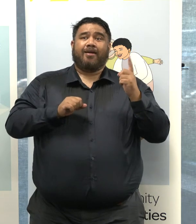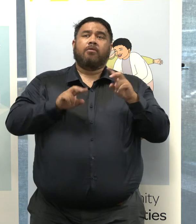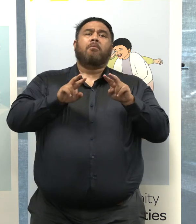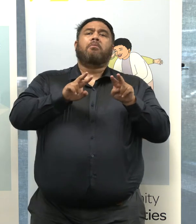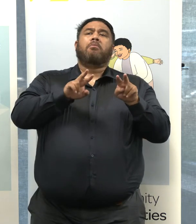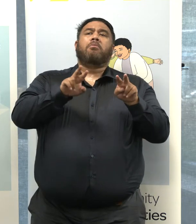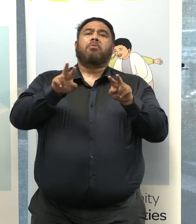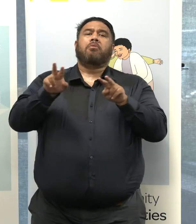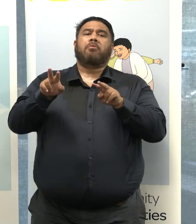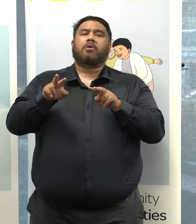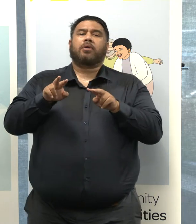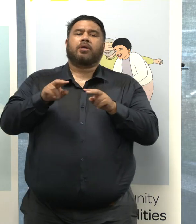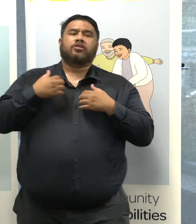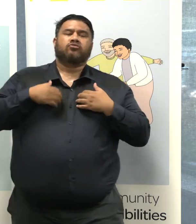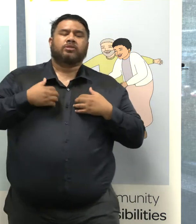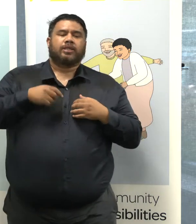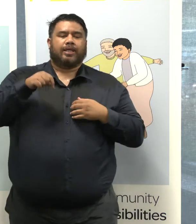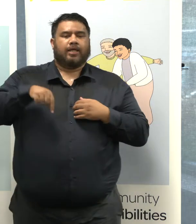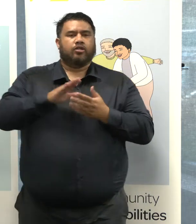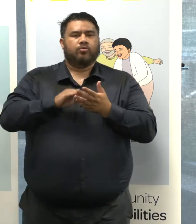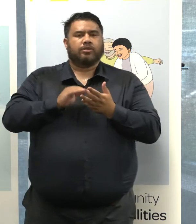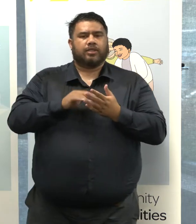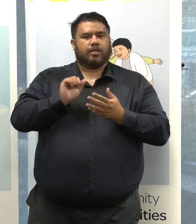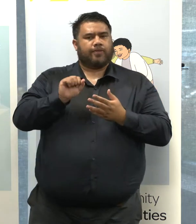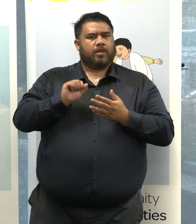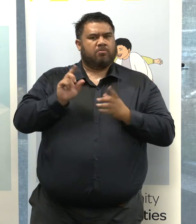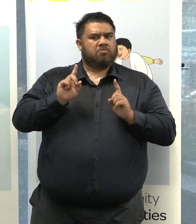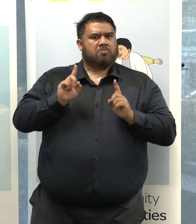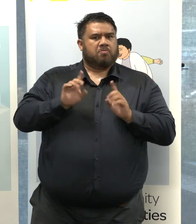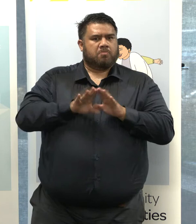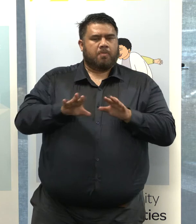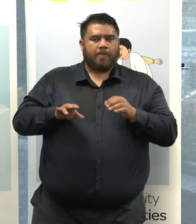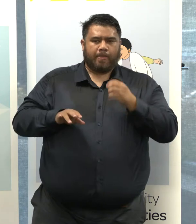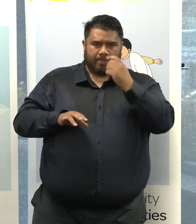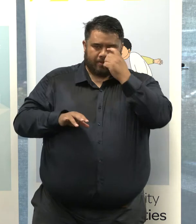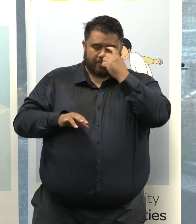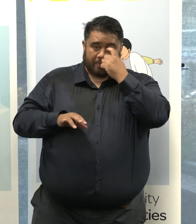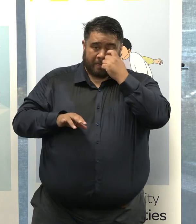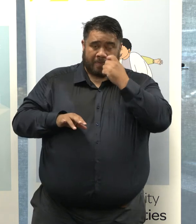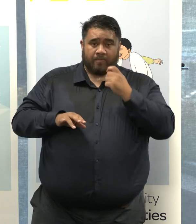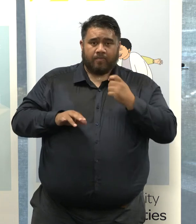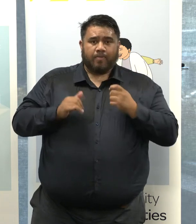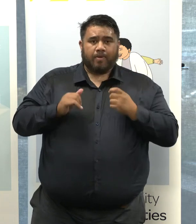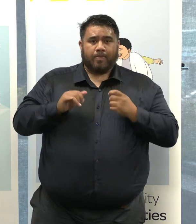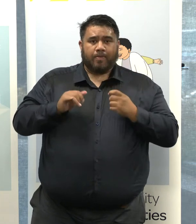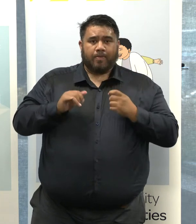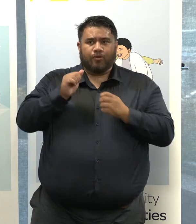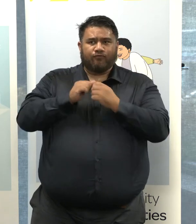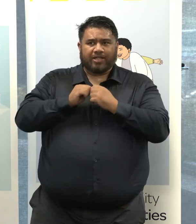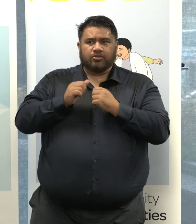with these rapid antigen tests along with the nose?